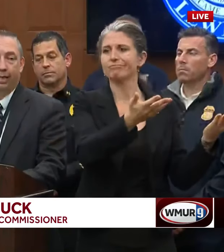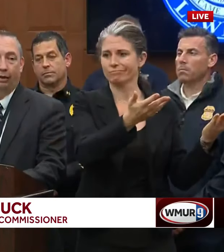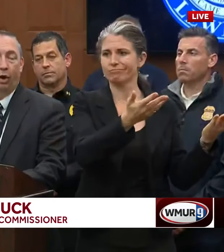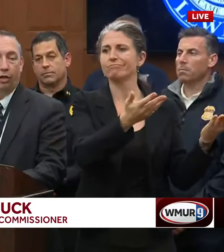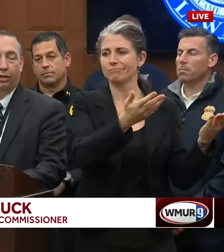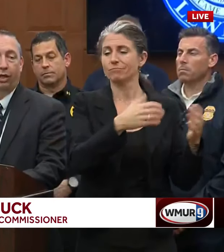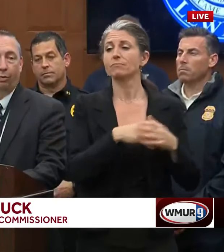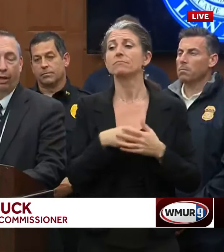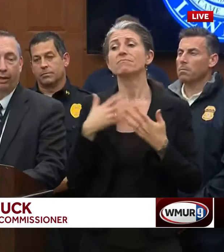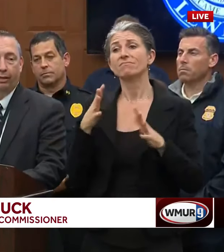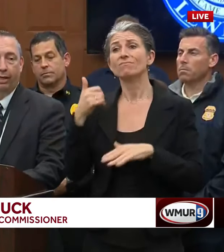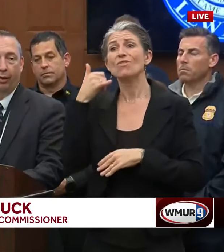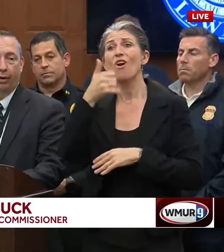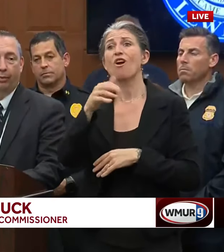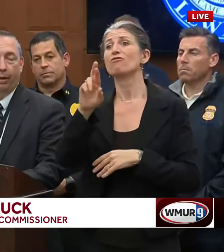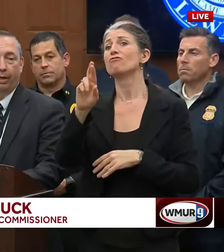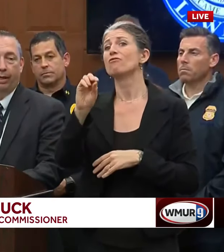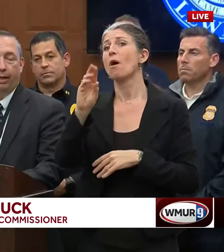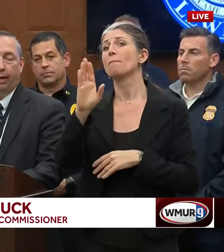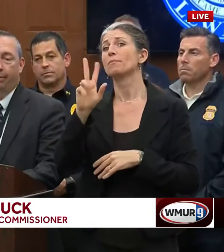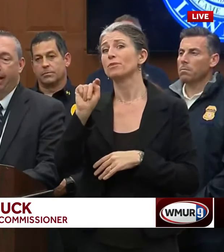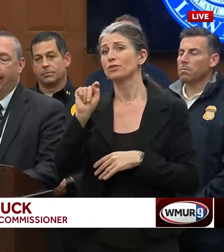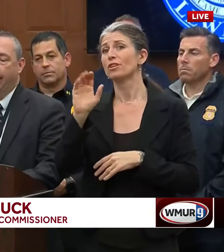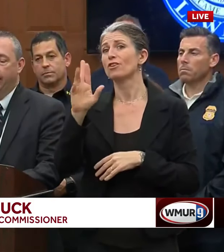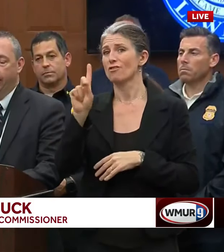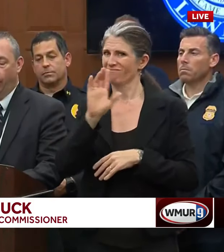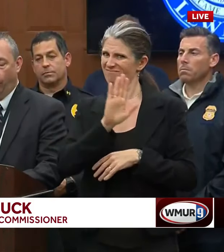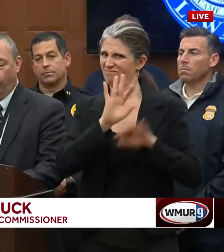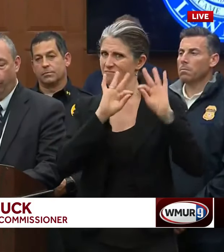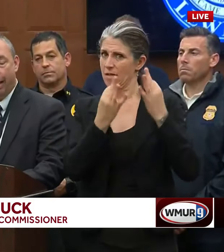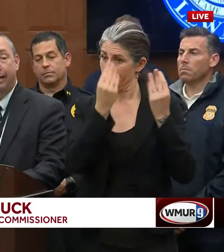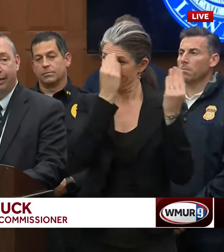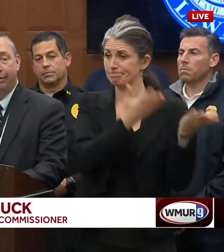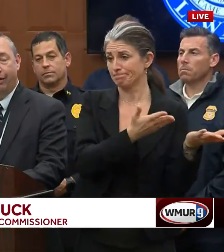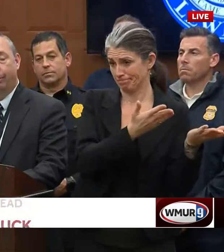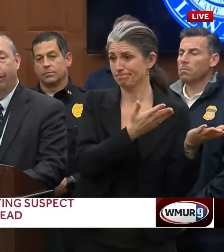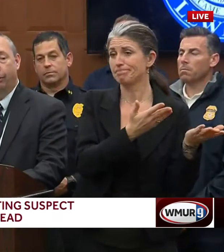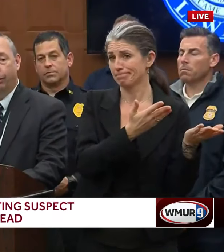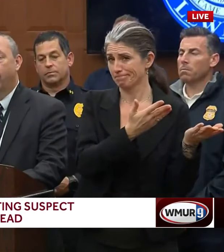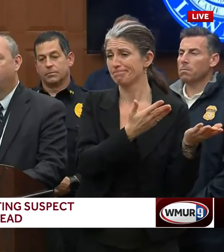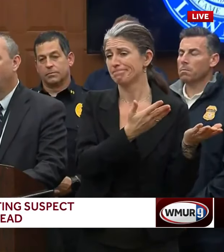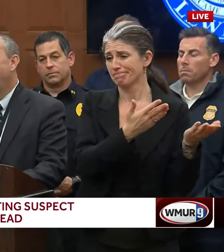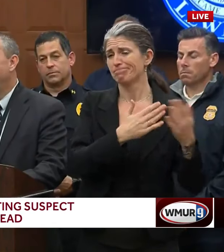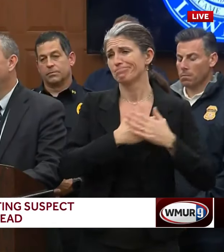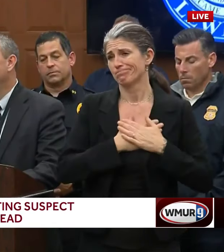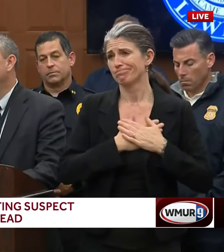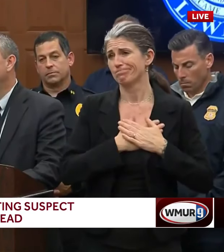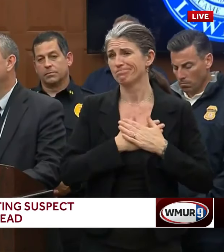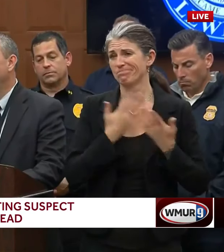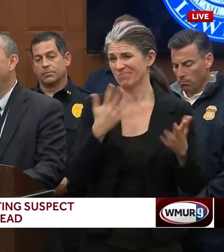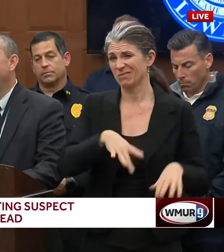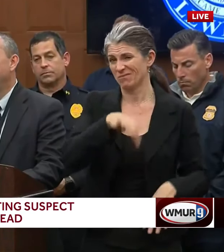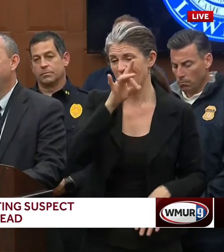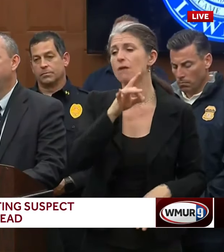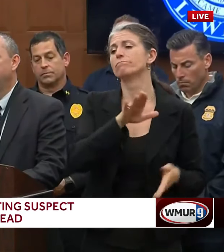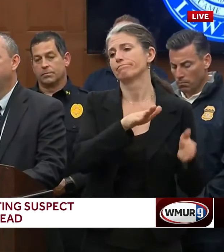AND, YOU KNOW WHO ELSE WE CALLED WAS THE FAMILY OF THE SUSPECT. AND THEY LOST A LOVED ONE IN THIS SCENARIO.